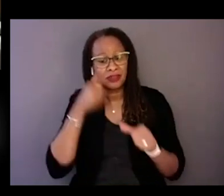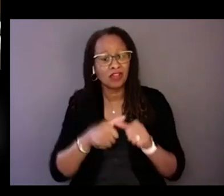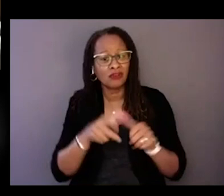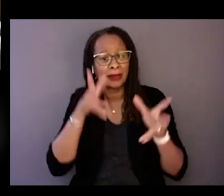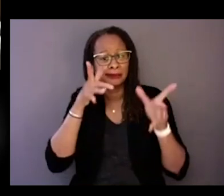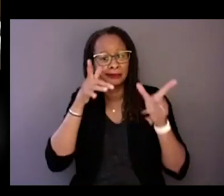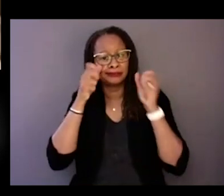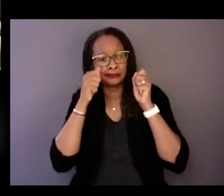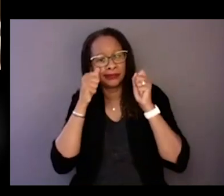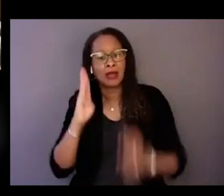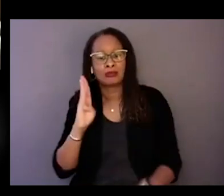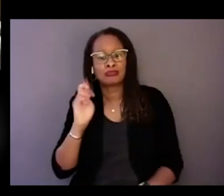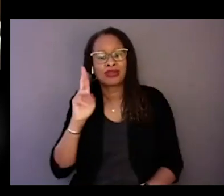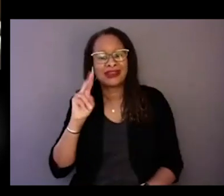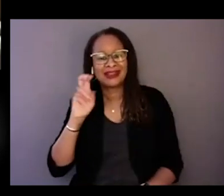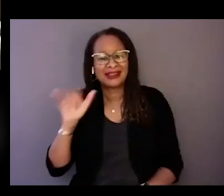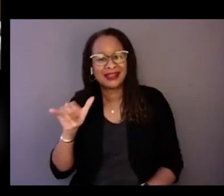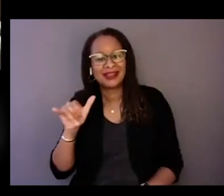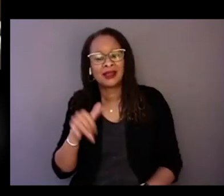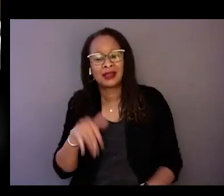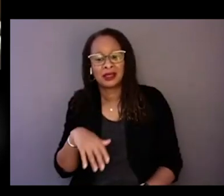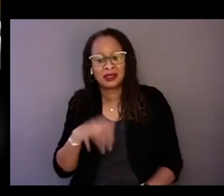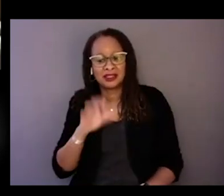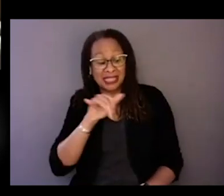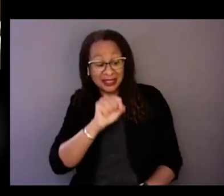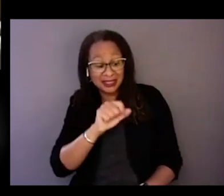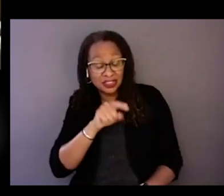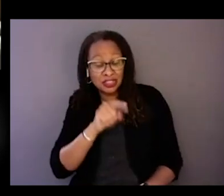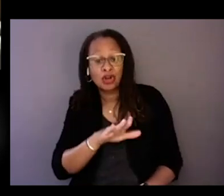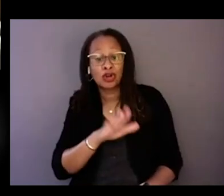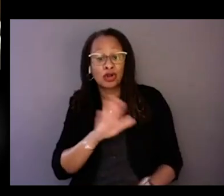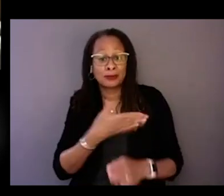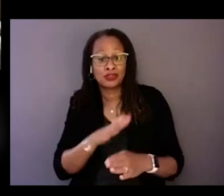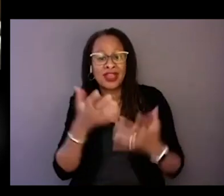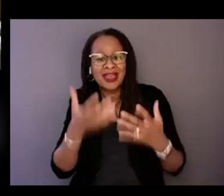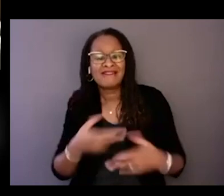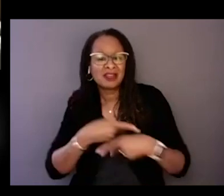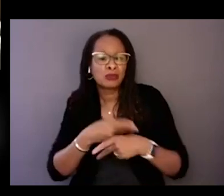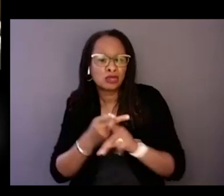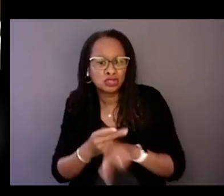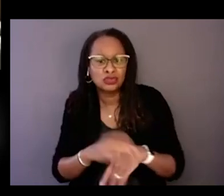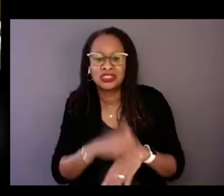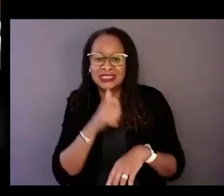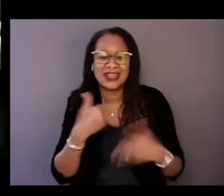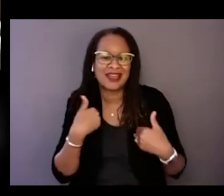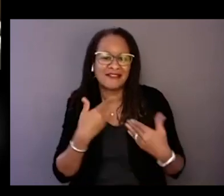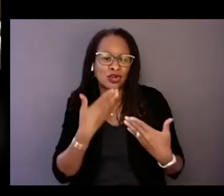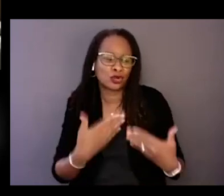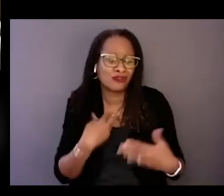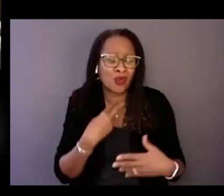and the sort of narrative around her at the time was yes, that she was her music was heavily produced, you know, that she was the sort of like pretty face